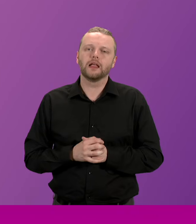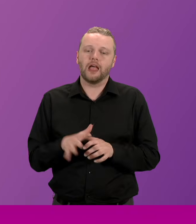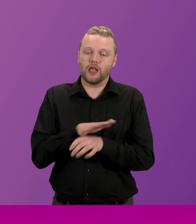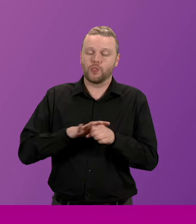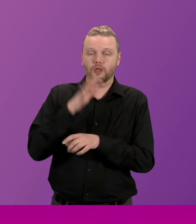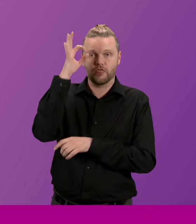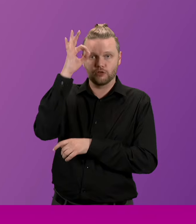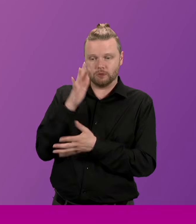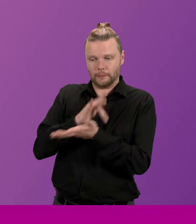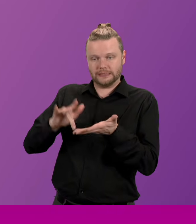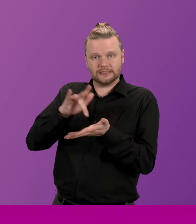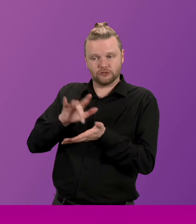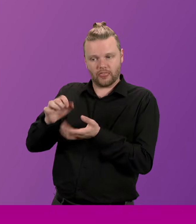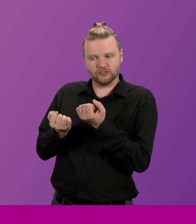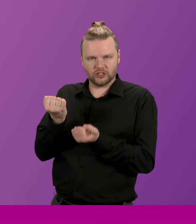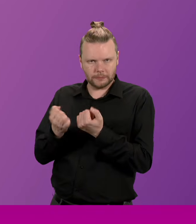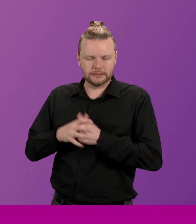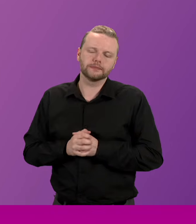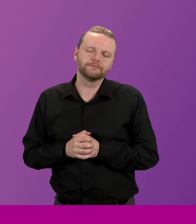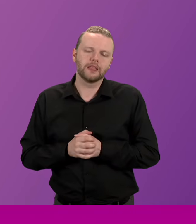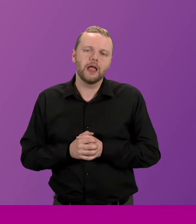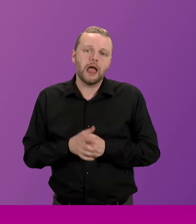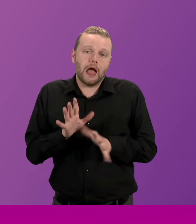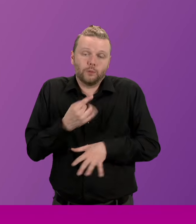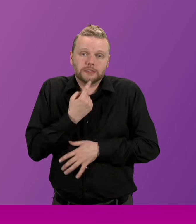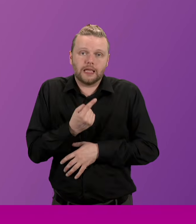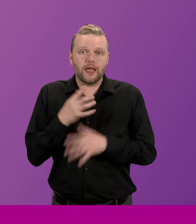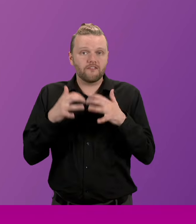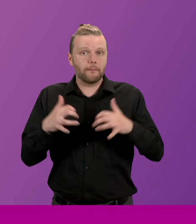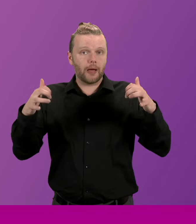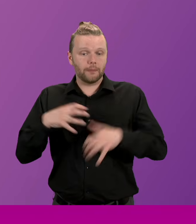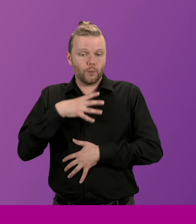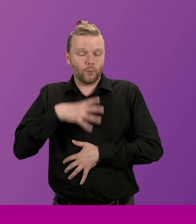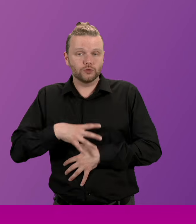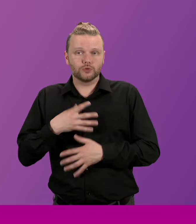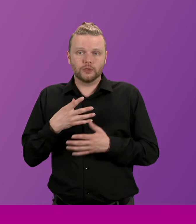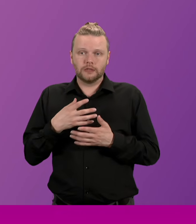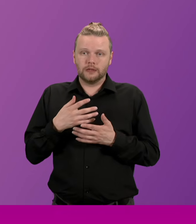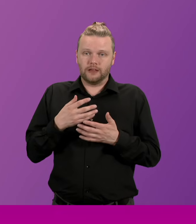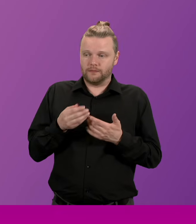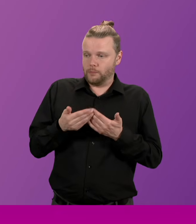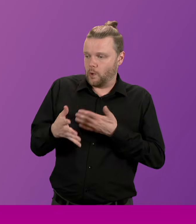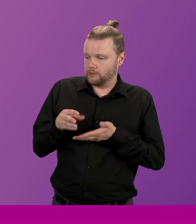will be central to that judgment. If Parliament wishes to spend more money on local authority